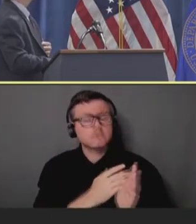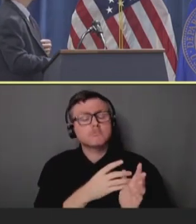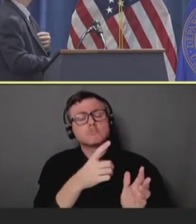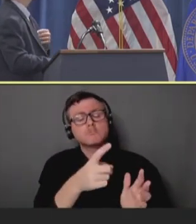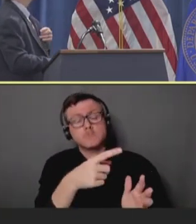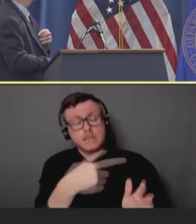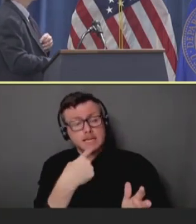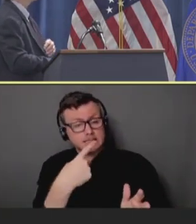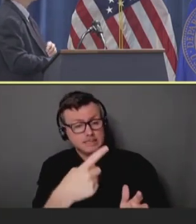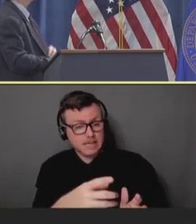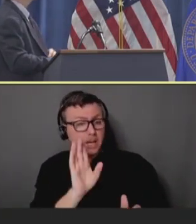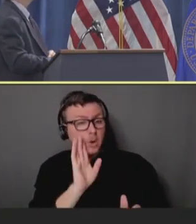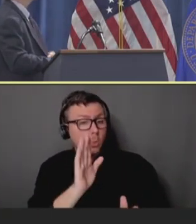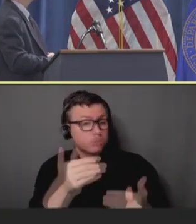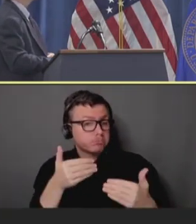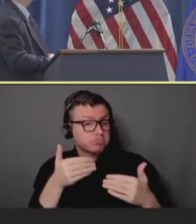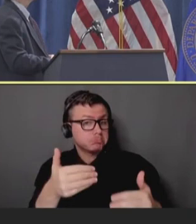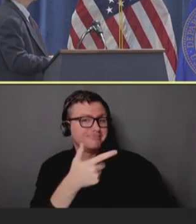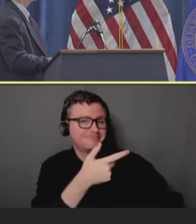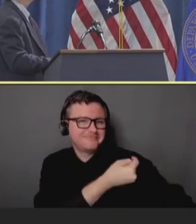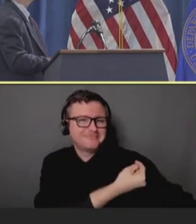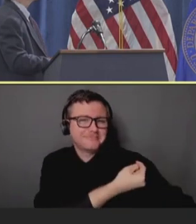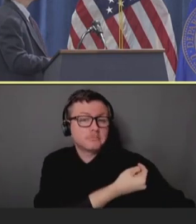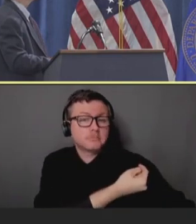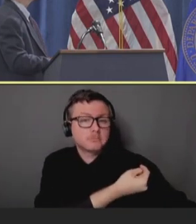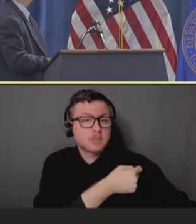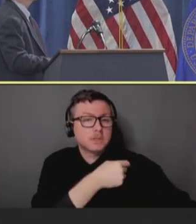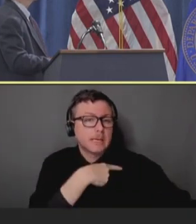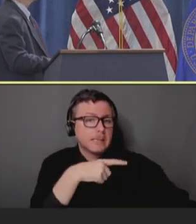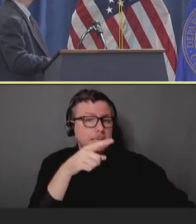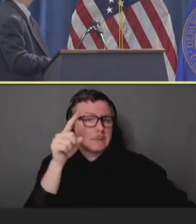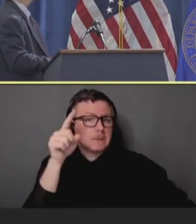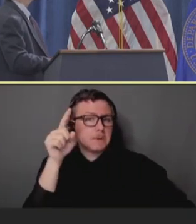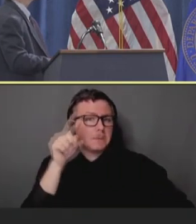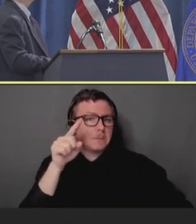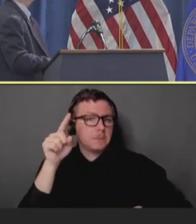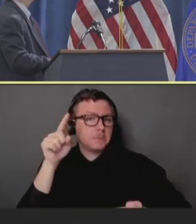going to get the vaccine for their children are diminishing, as well as the number of